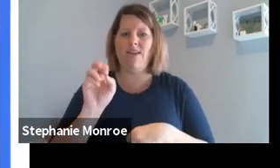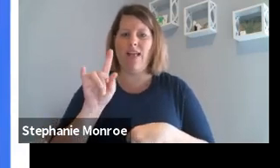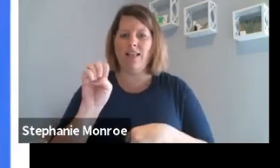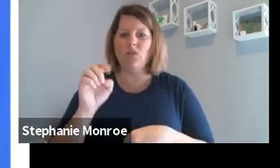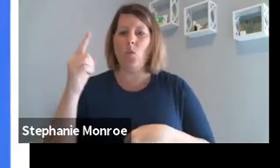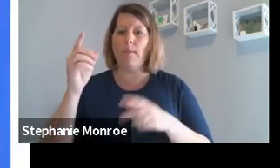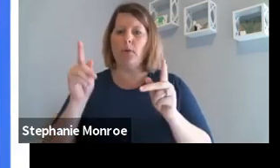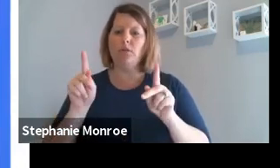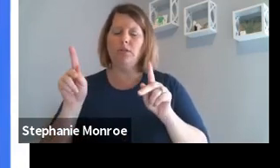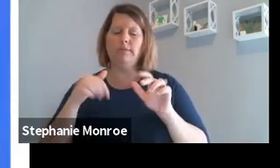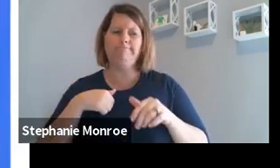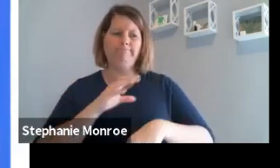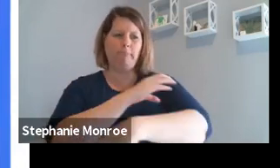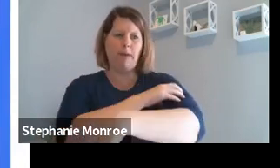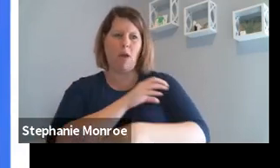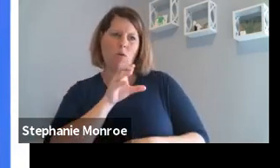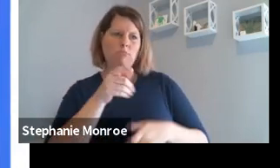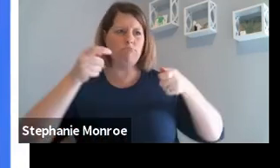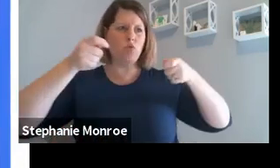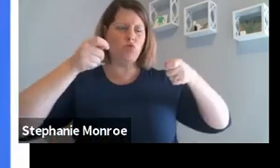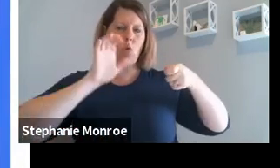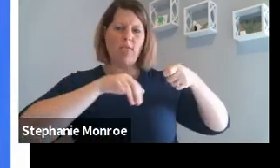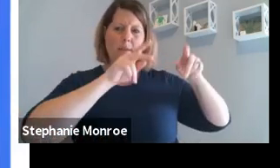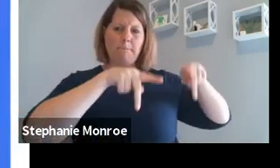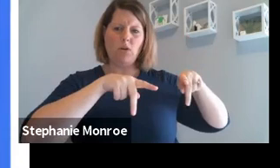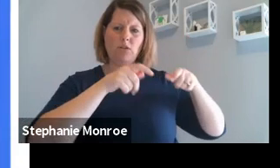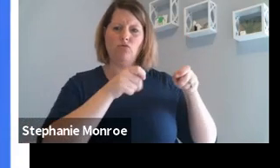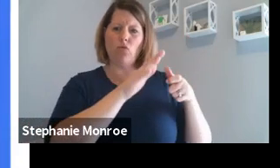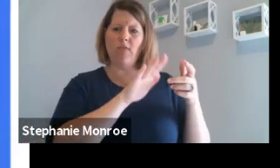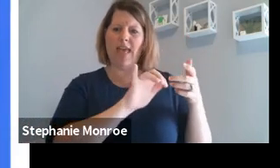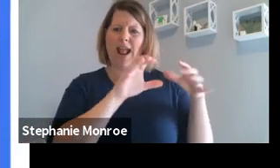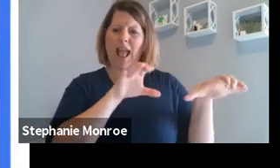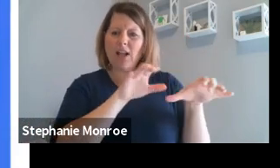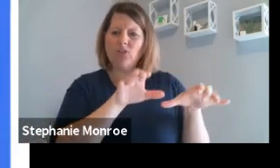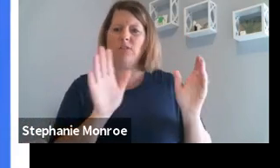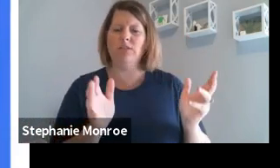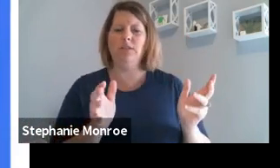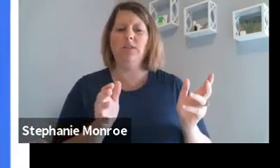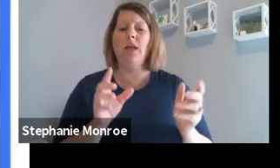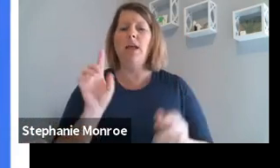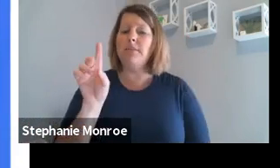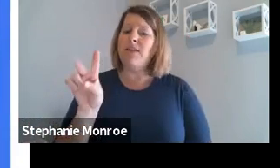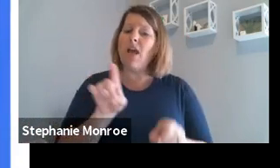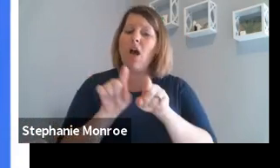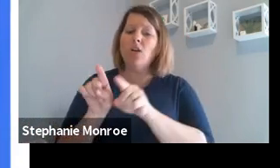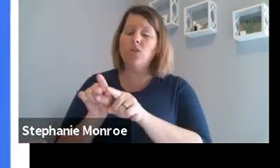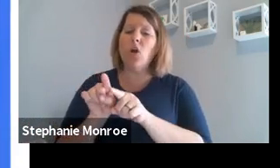in order to control that partner's actions or and activities. Domestic violence is also an abusive, disrespectful,